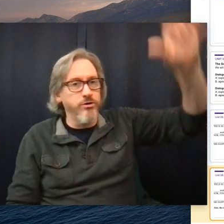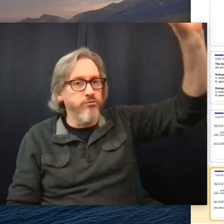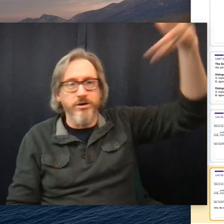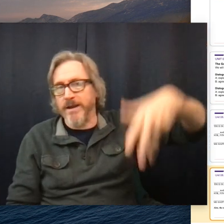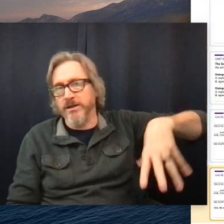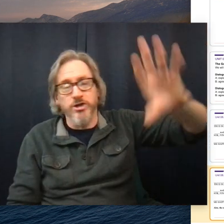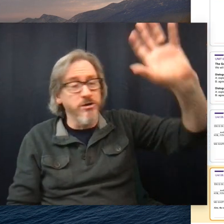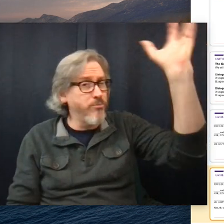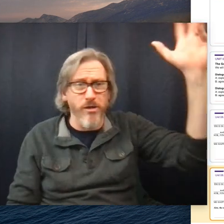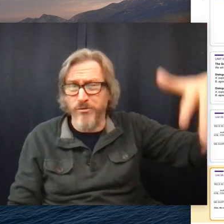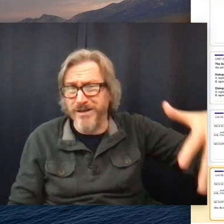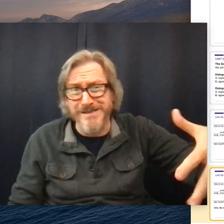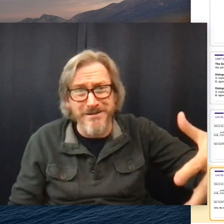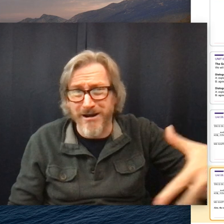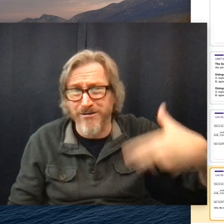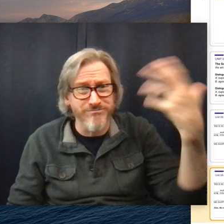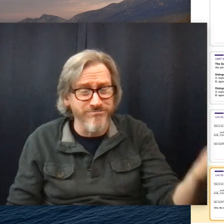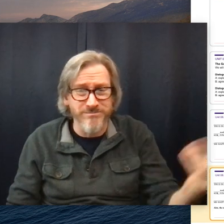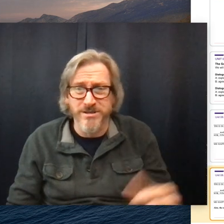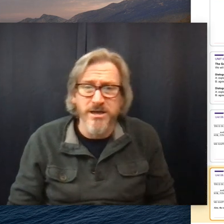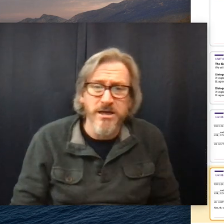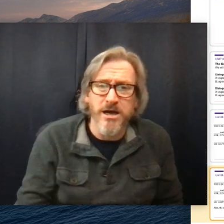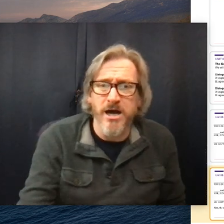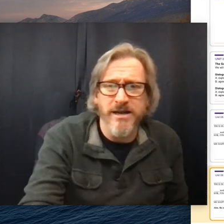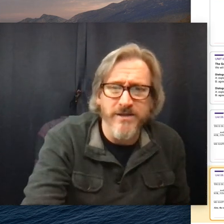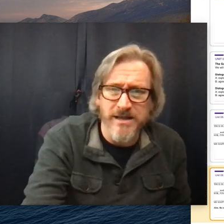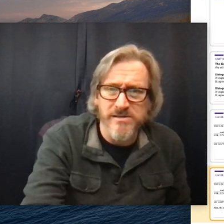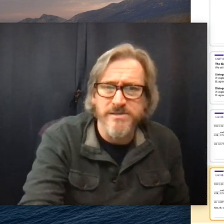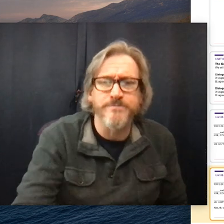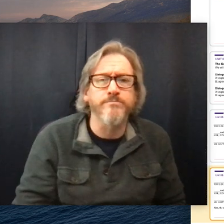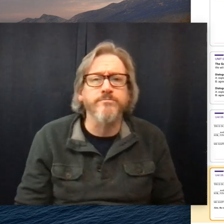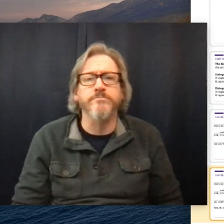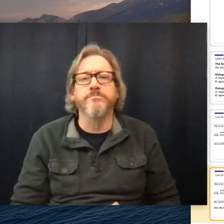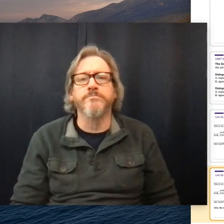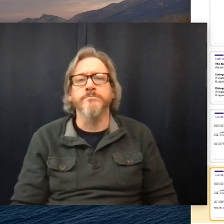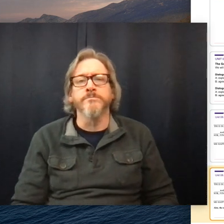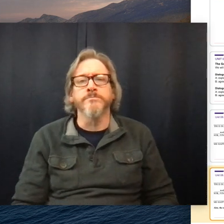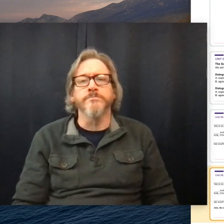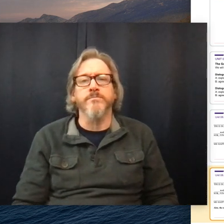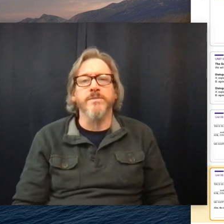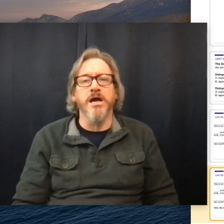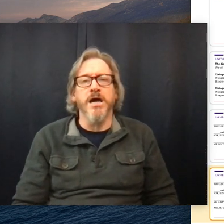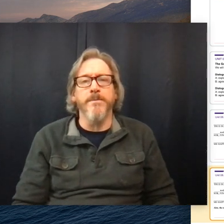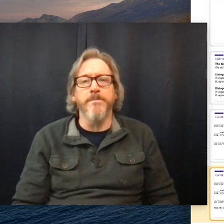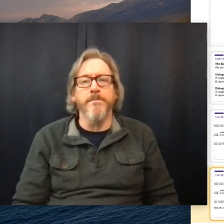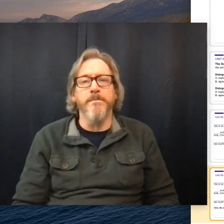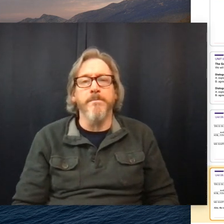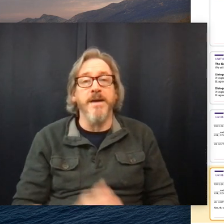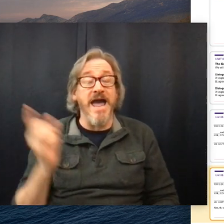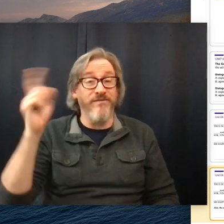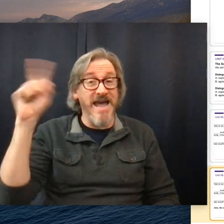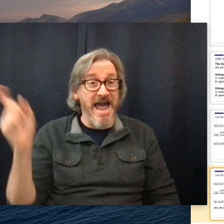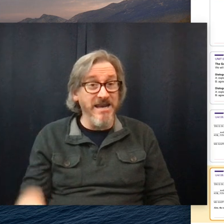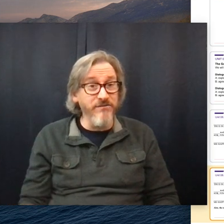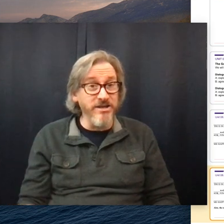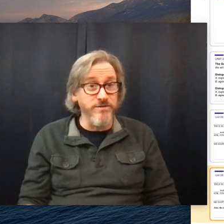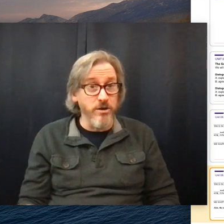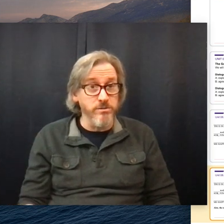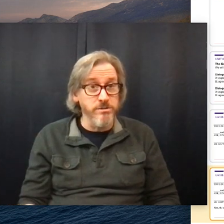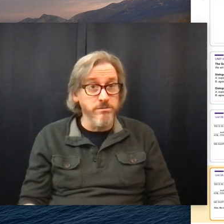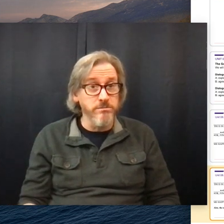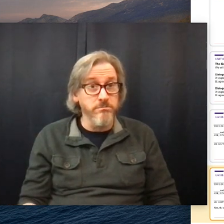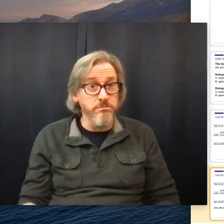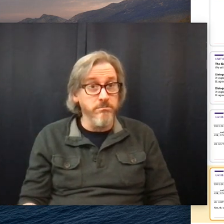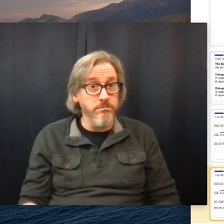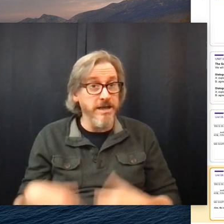could rearrange put other things in there uh anything else um at the end of each of those